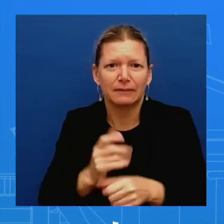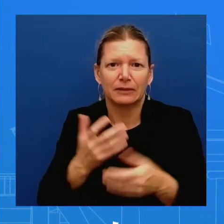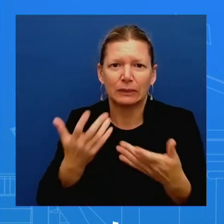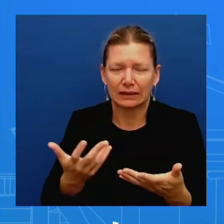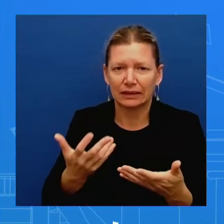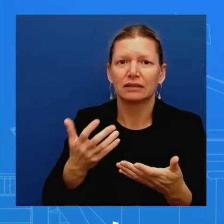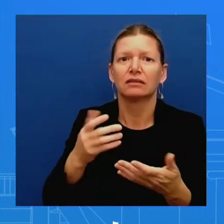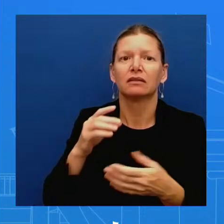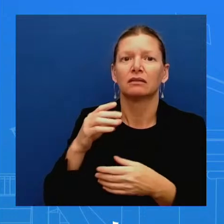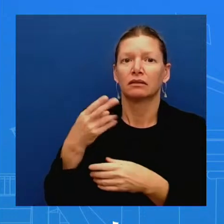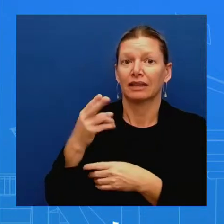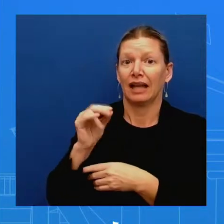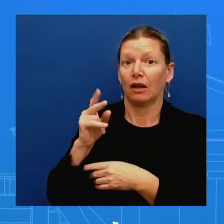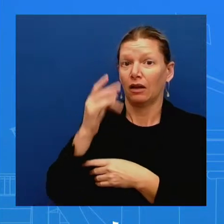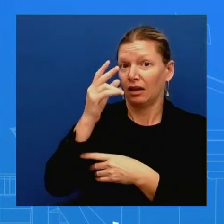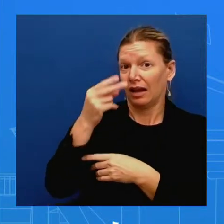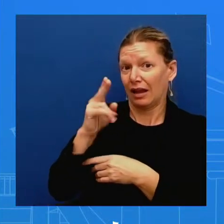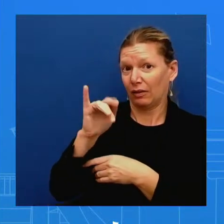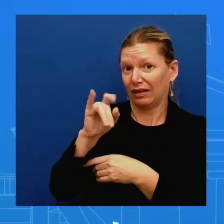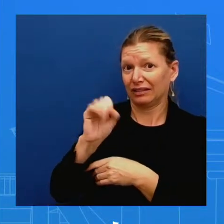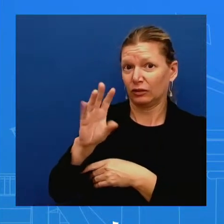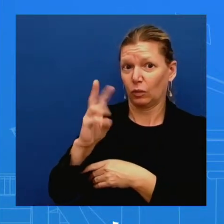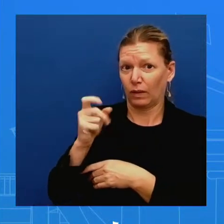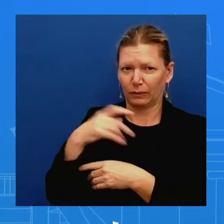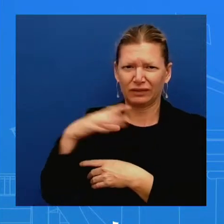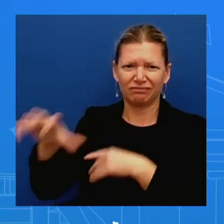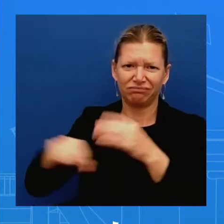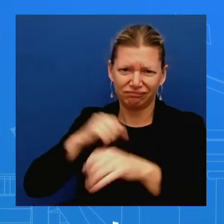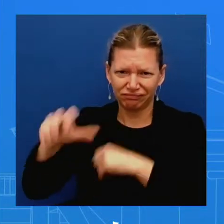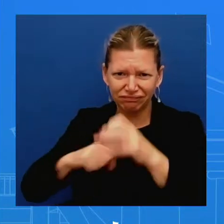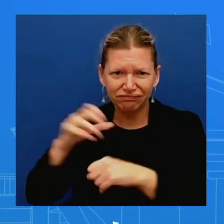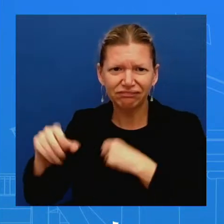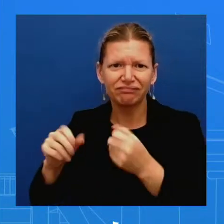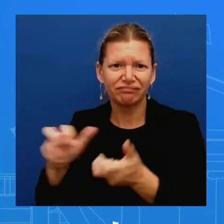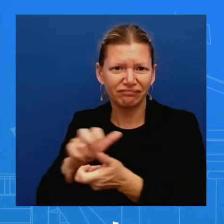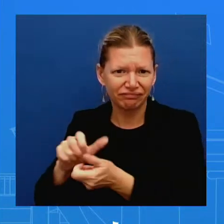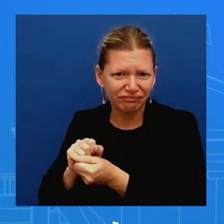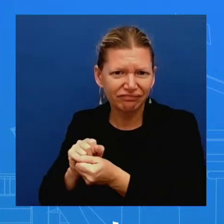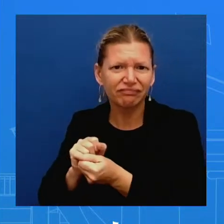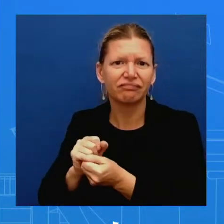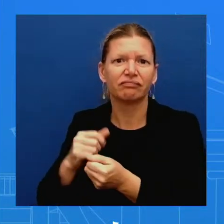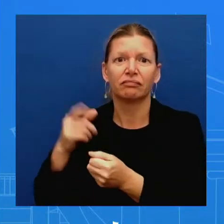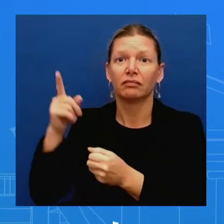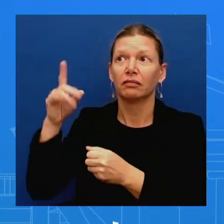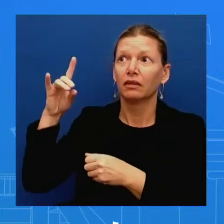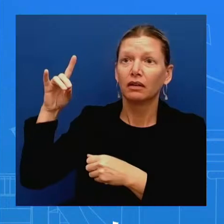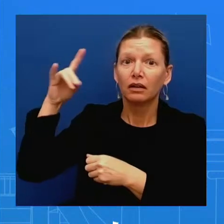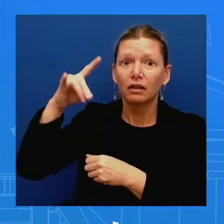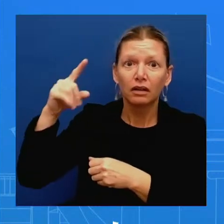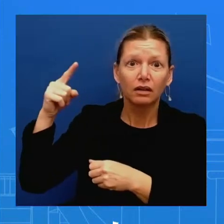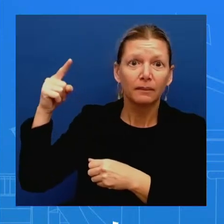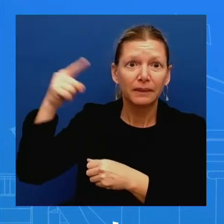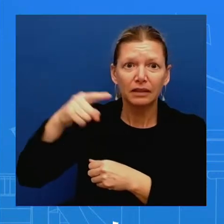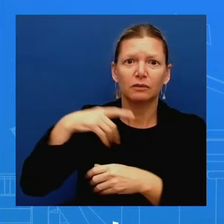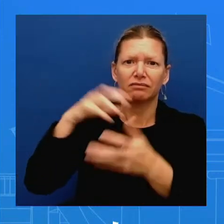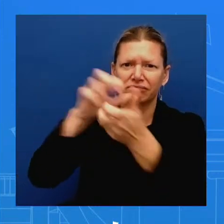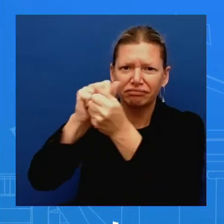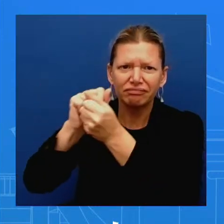at commercial ships as well. We will continue to act as needed to degrade the Houthi capabilities. You have, again, seen us do this for the past several months,